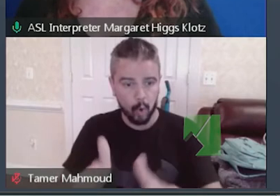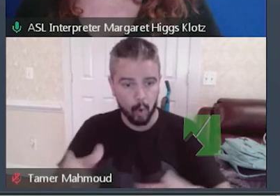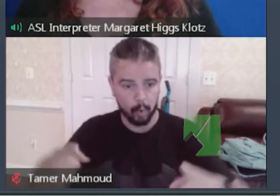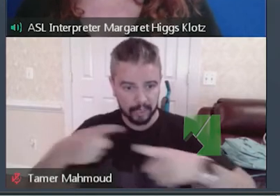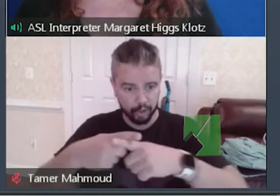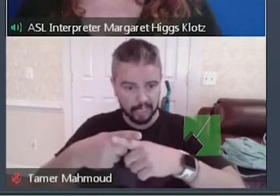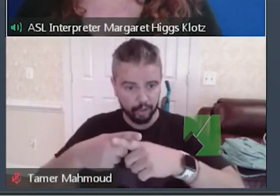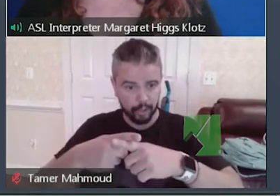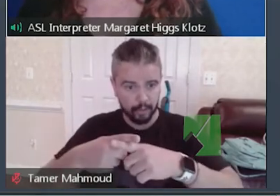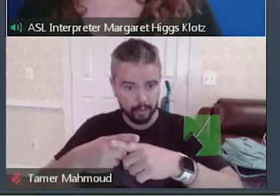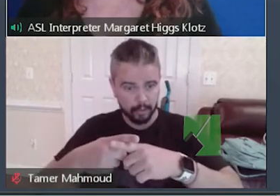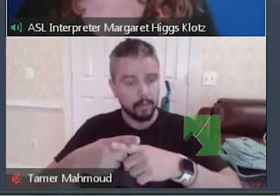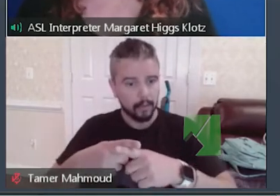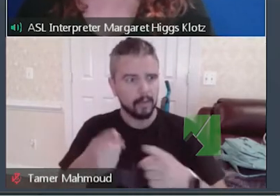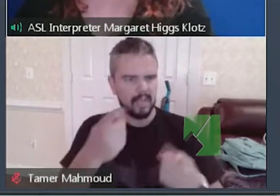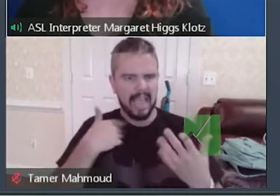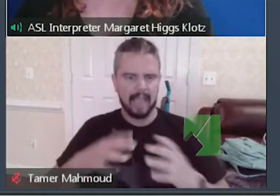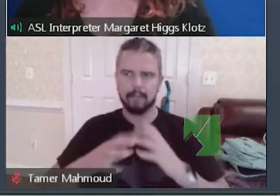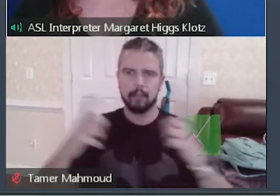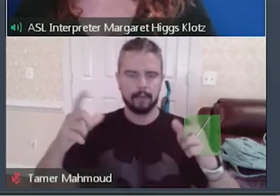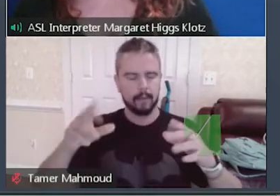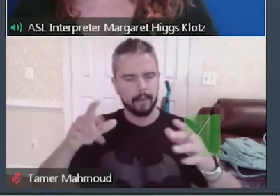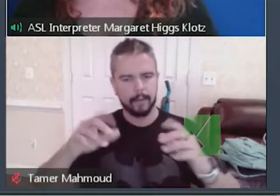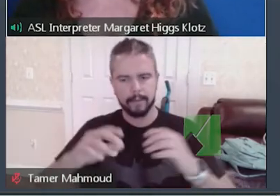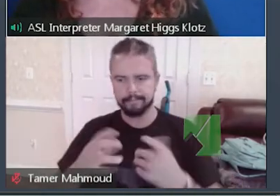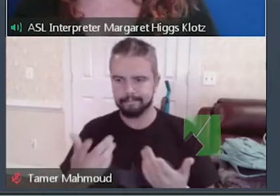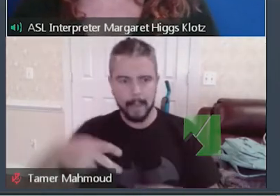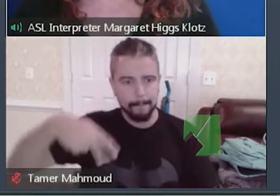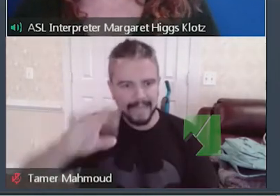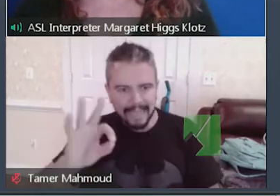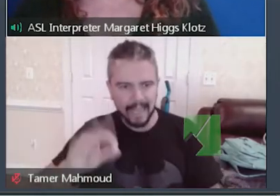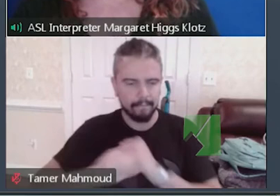and there's an intersection of Aden street where people walk